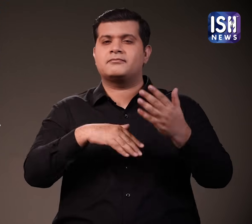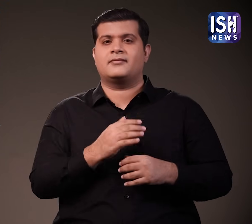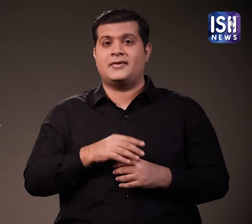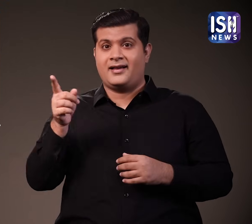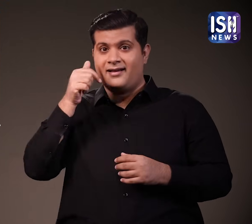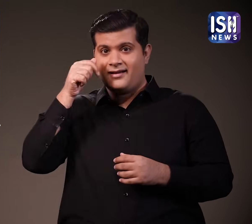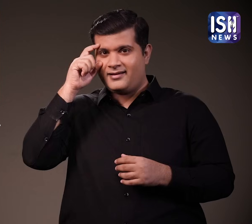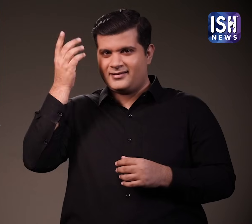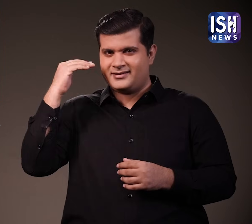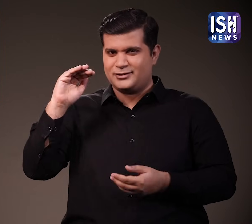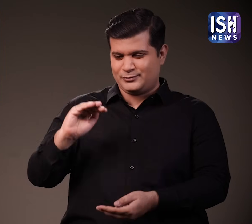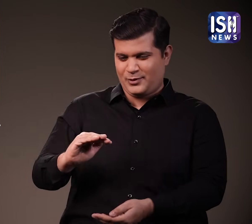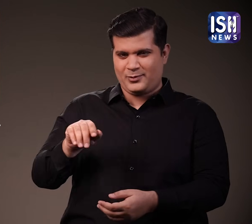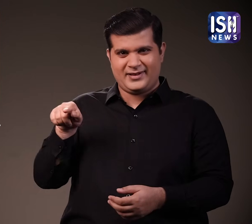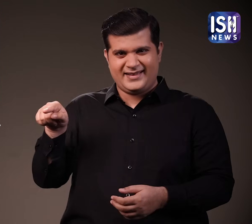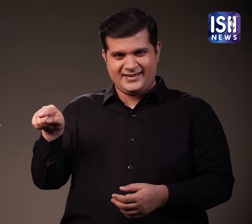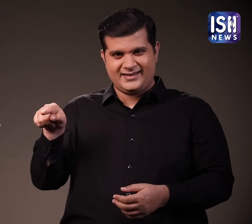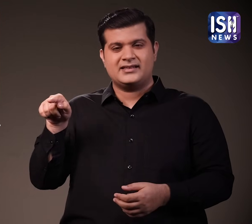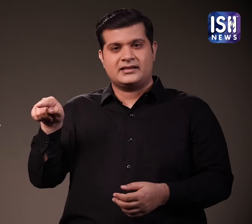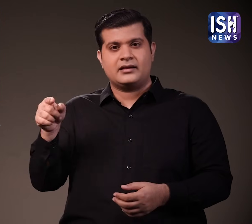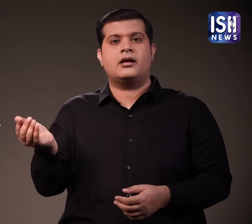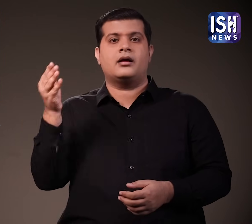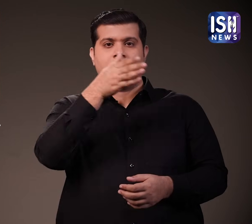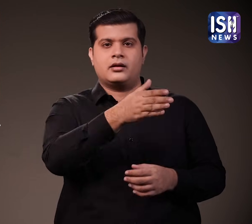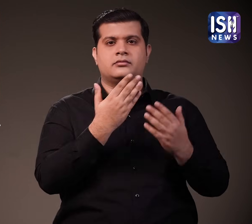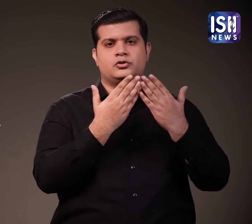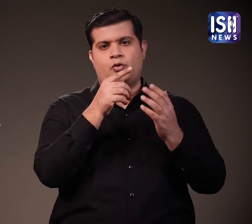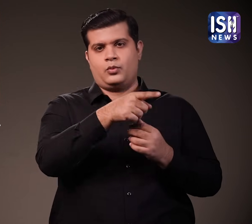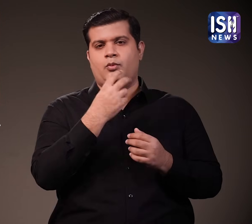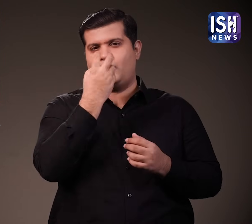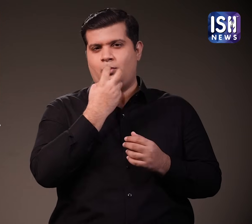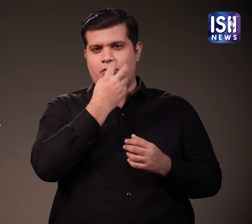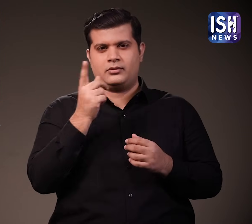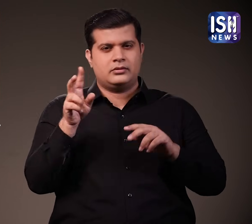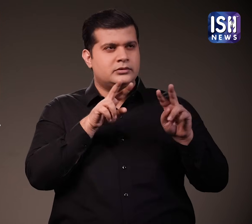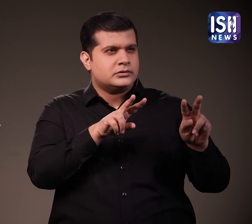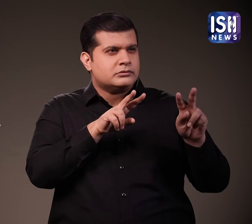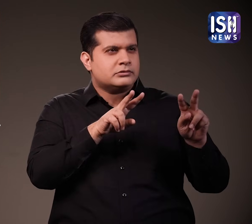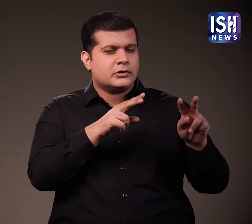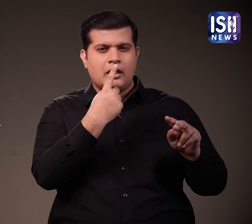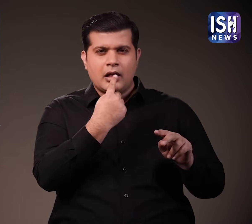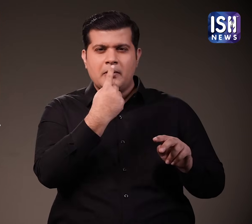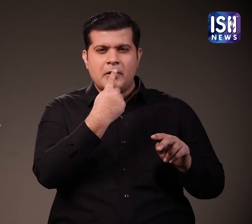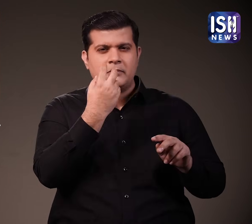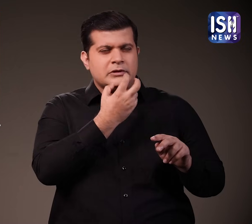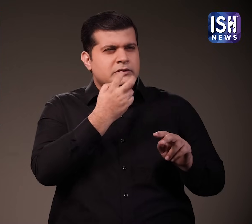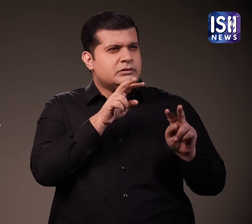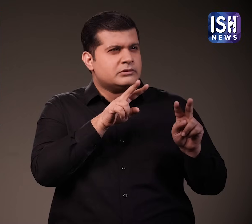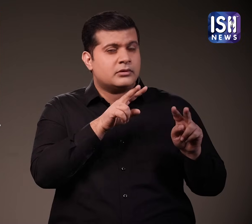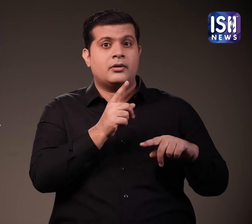When Aqil was small his school practised oralism and he had to strain himself to lipread people.